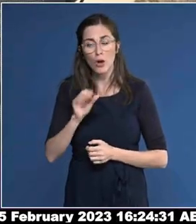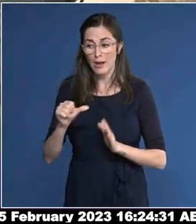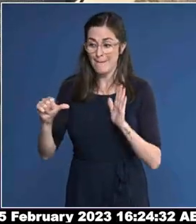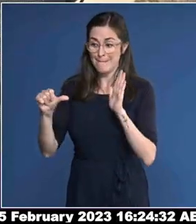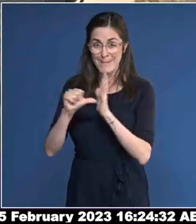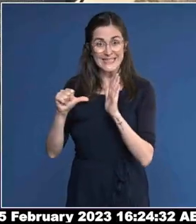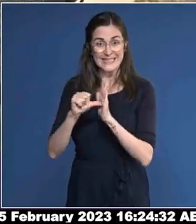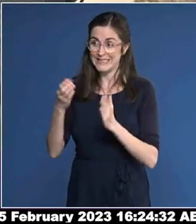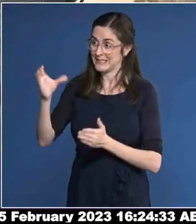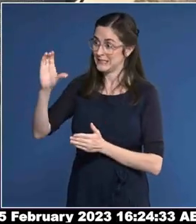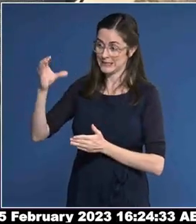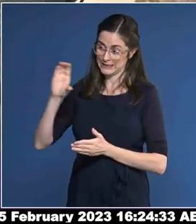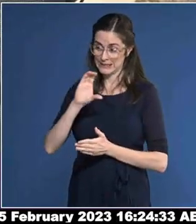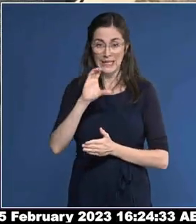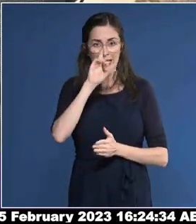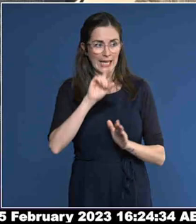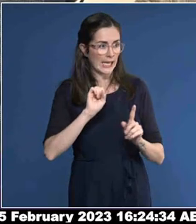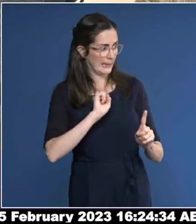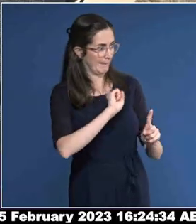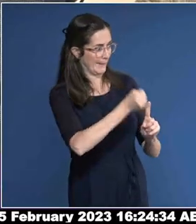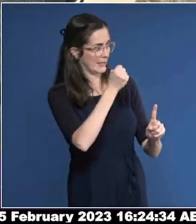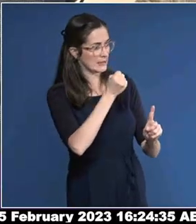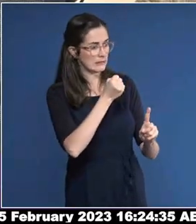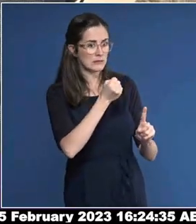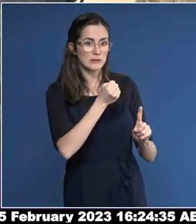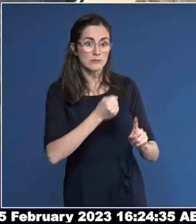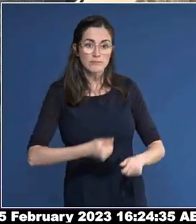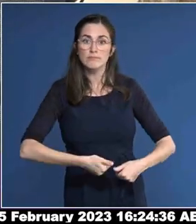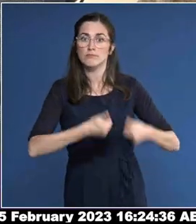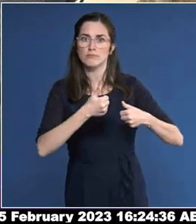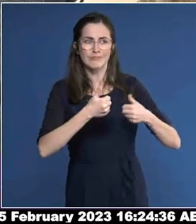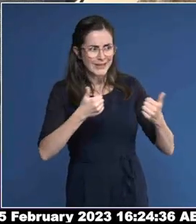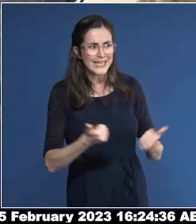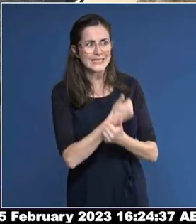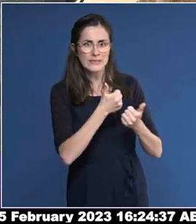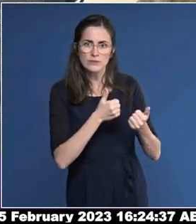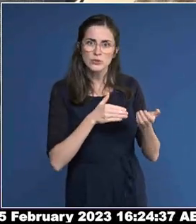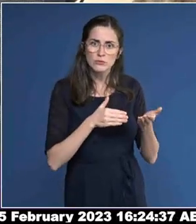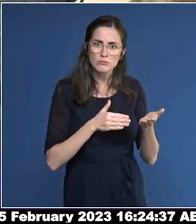on the service that's provided, steers us to another topic touched on in your statement,